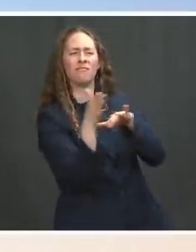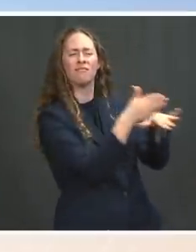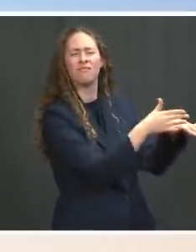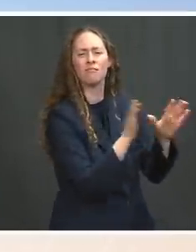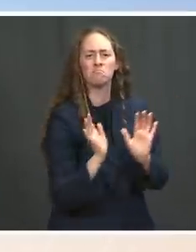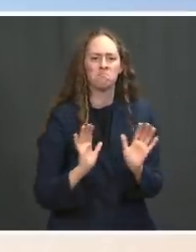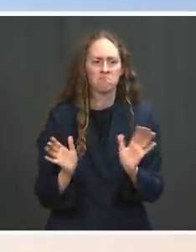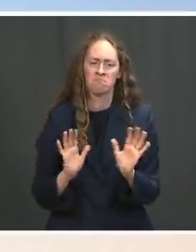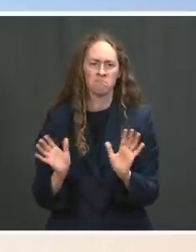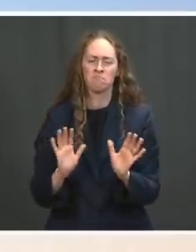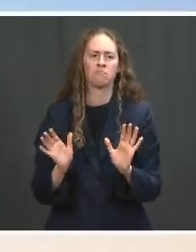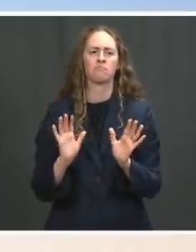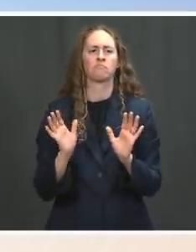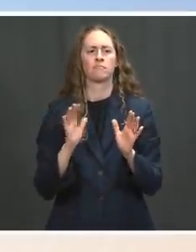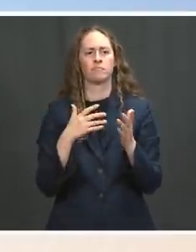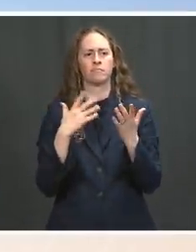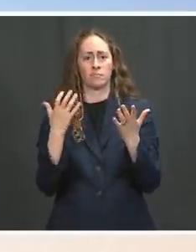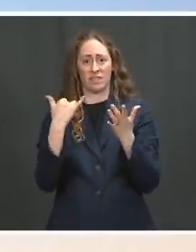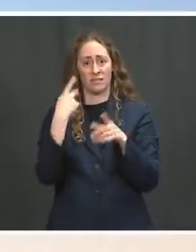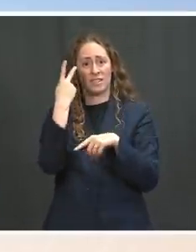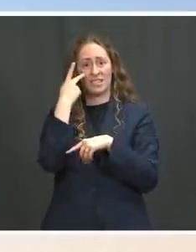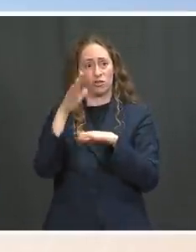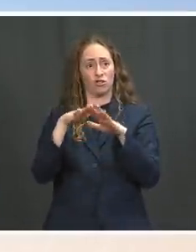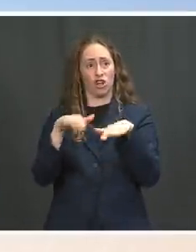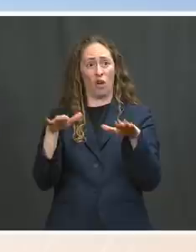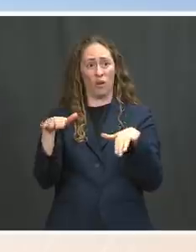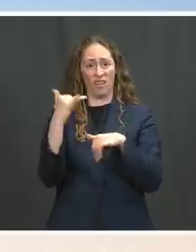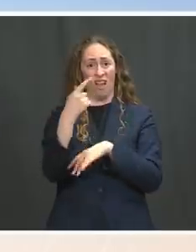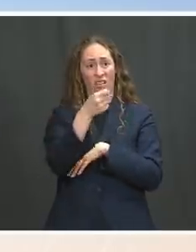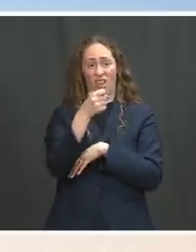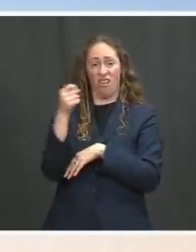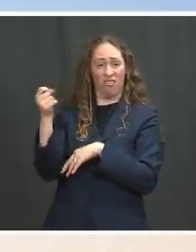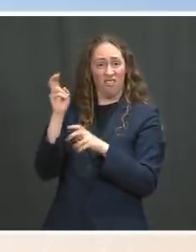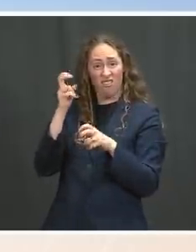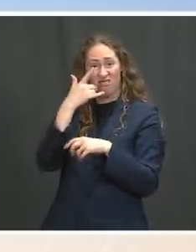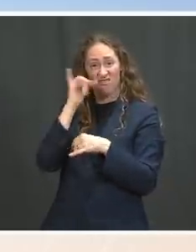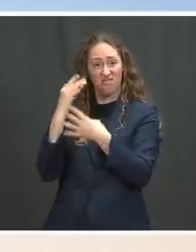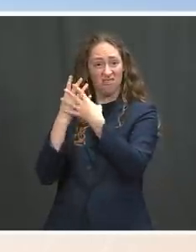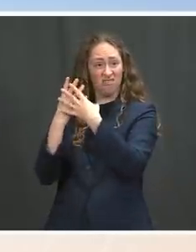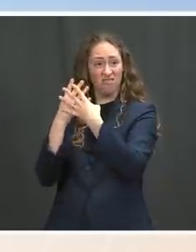who are being detained in Border Patrol facilities thanks to the actions of this administration.